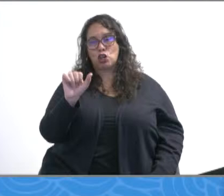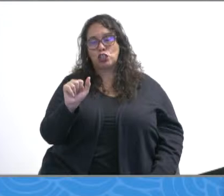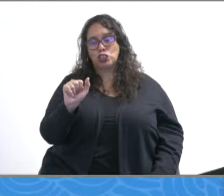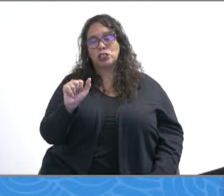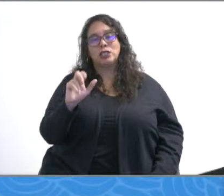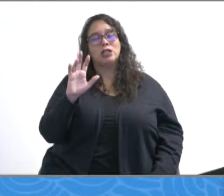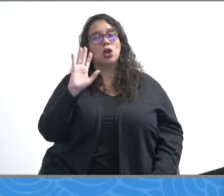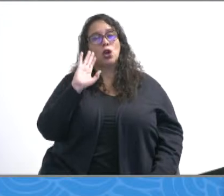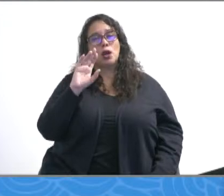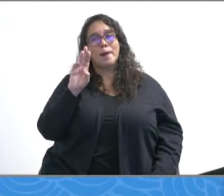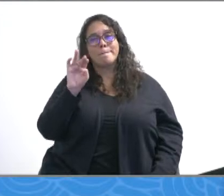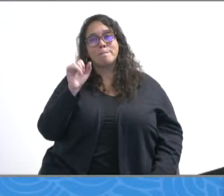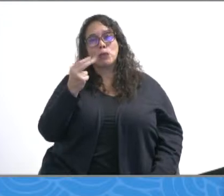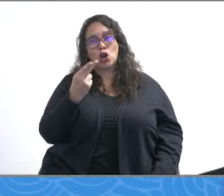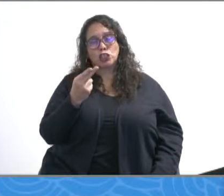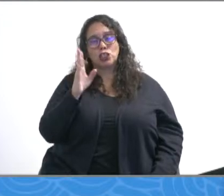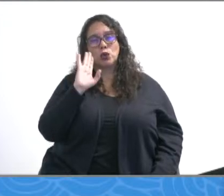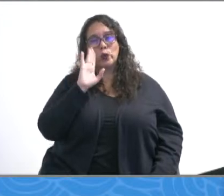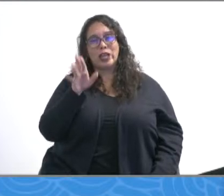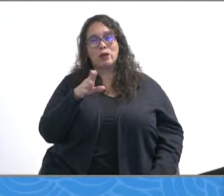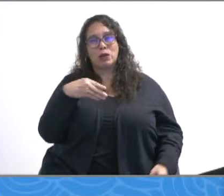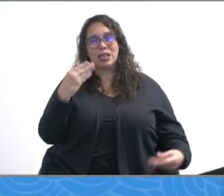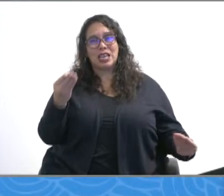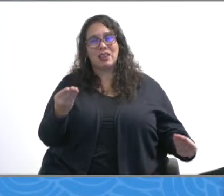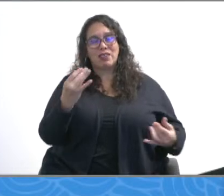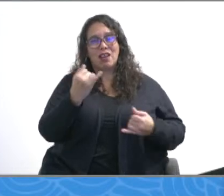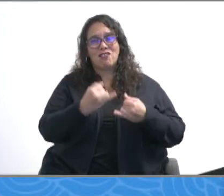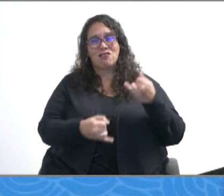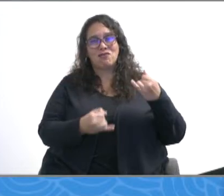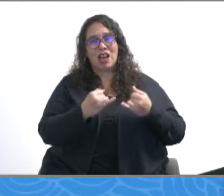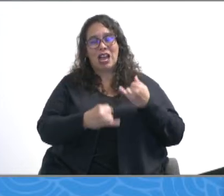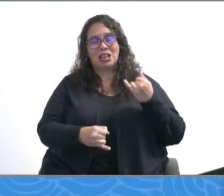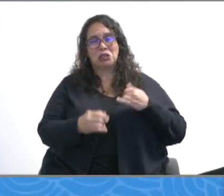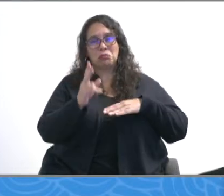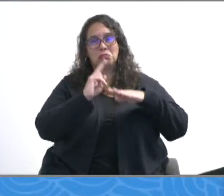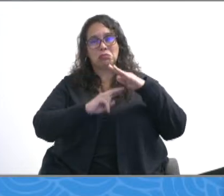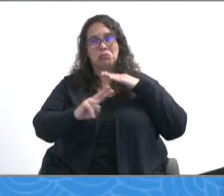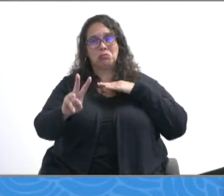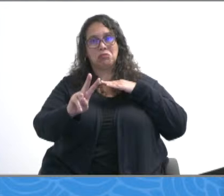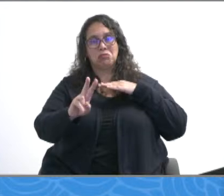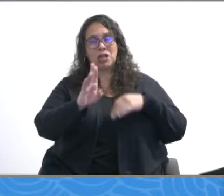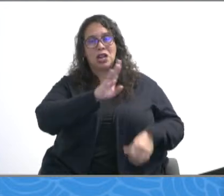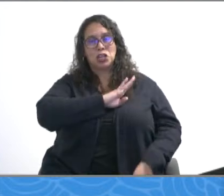we will bring a more final projection to the board. And you can see from this,